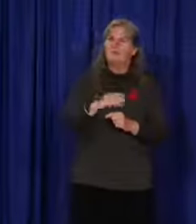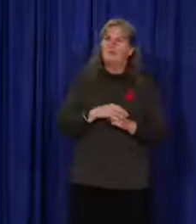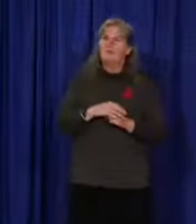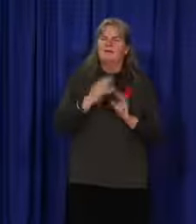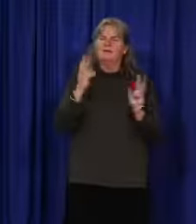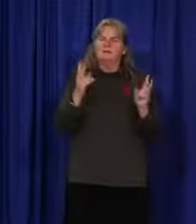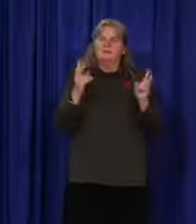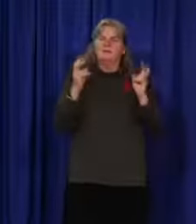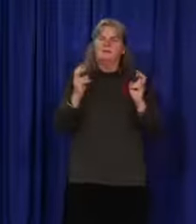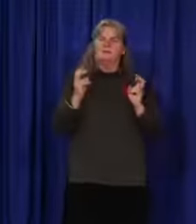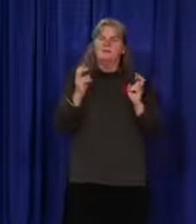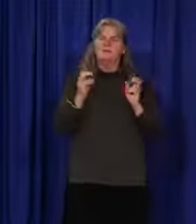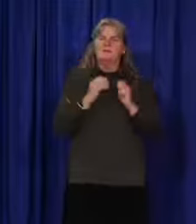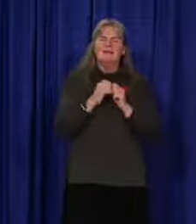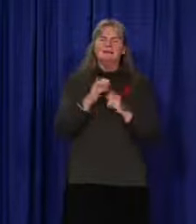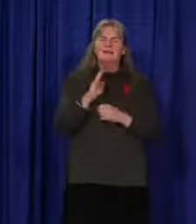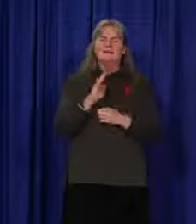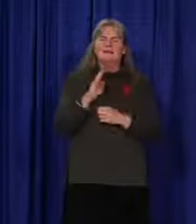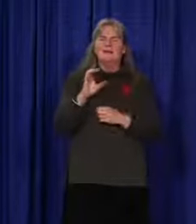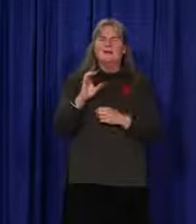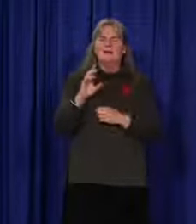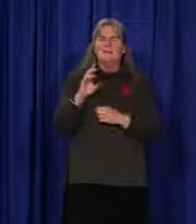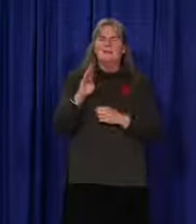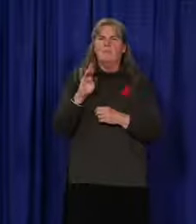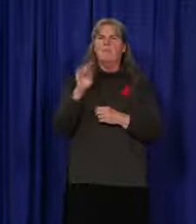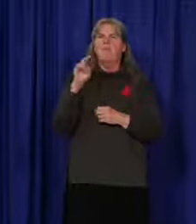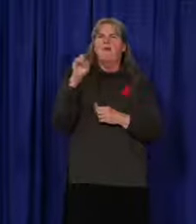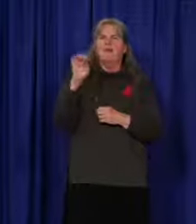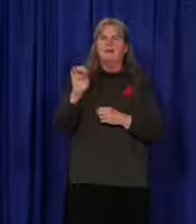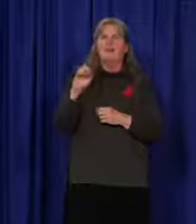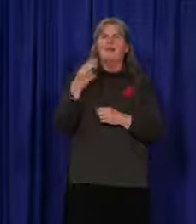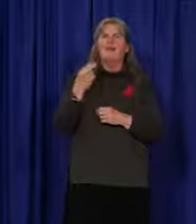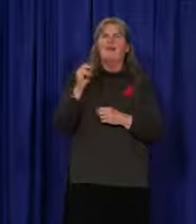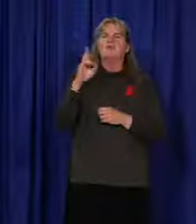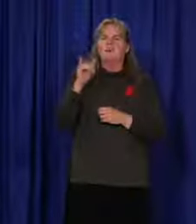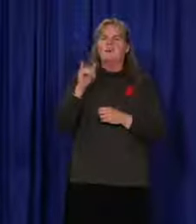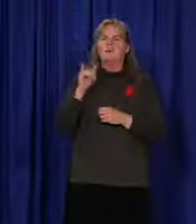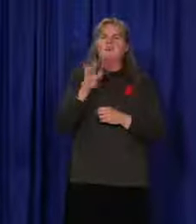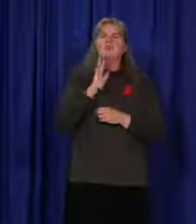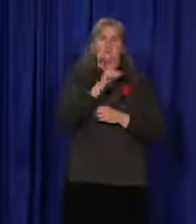subject to more likely a complaint-based, you know, if